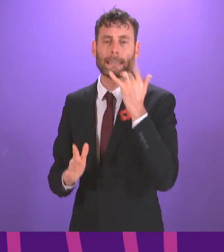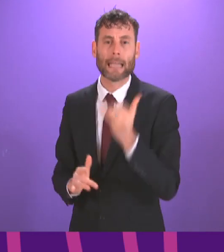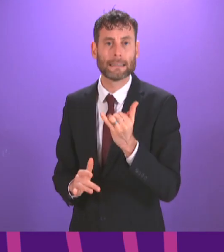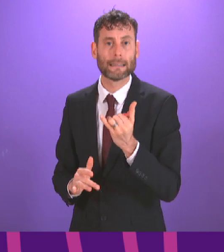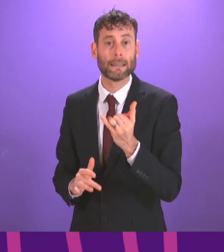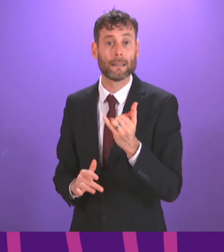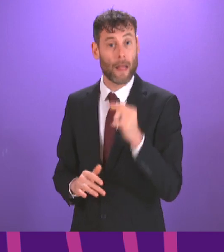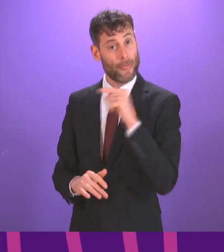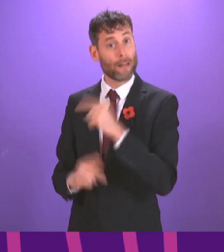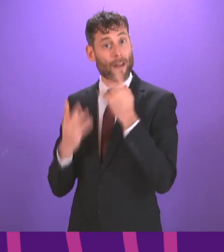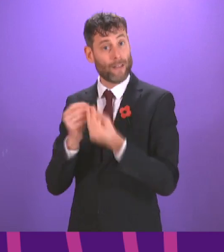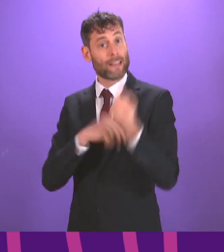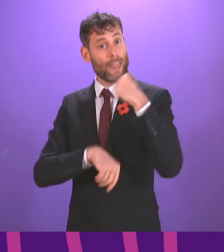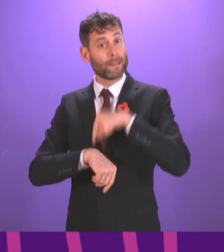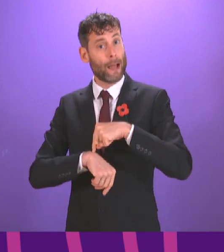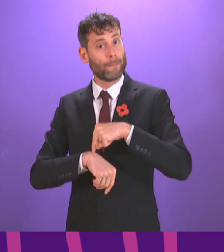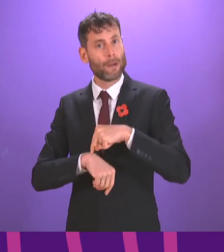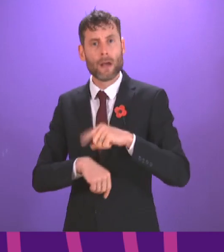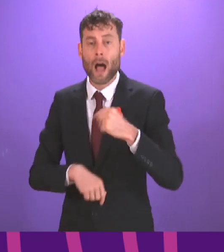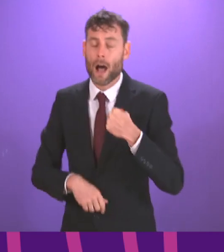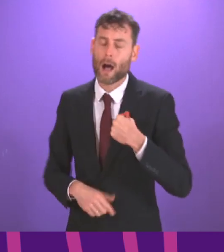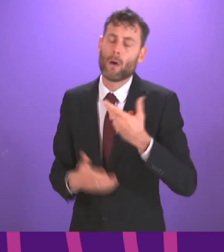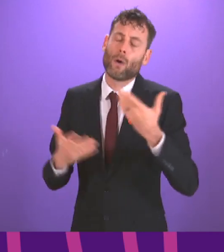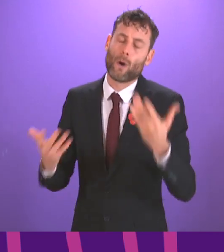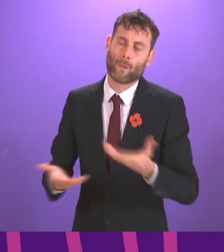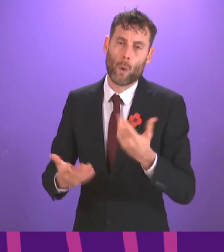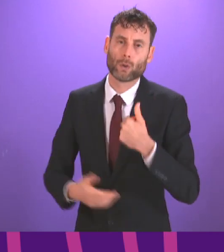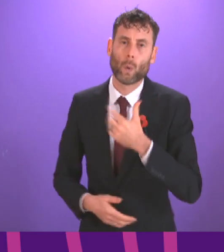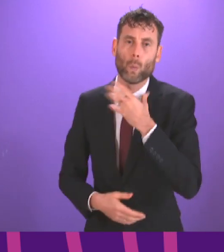homes—but I cannot. What I can do, and what I have the responsibility to do, is ensure